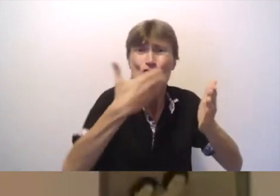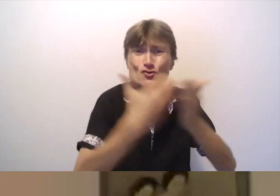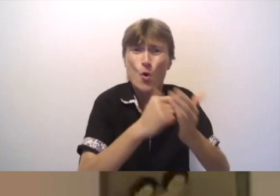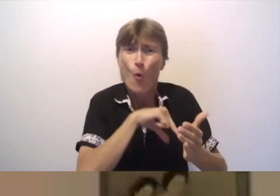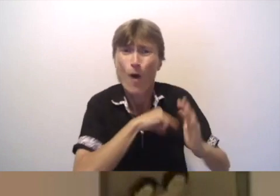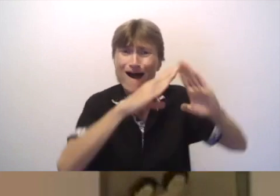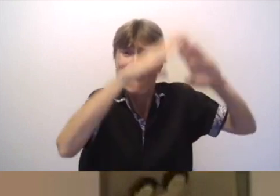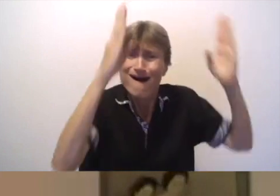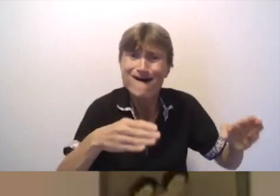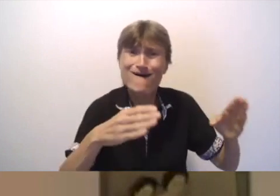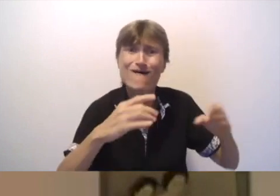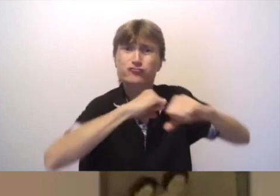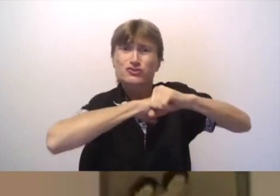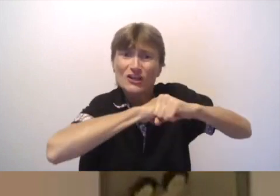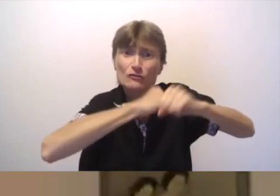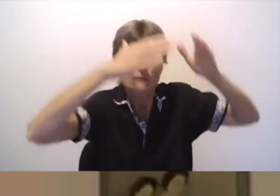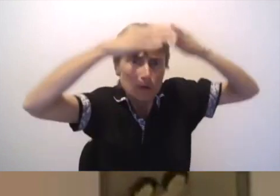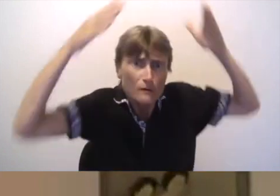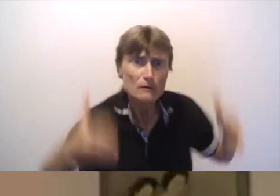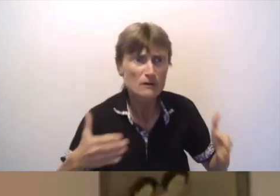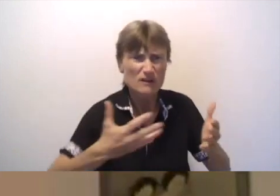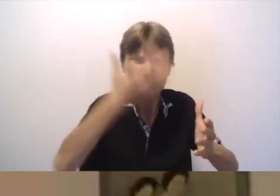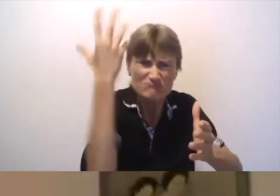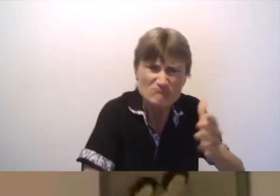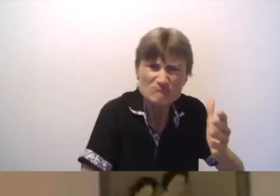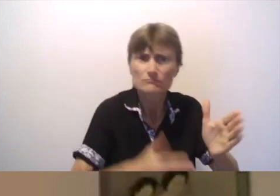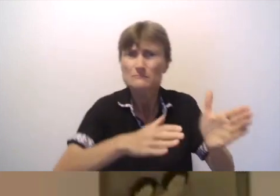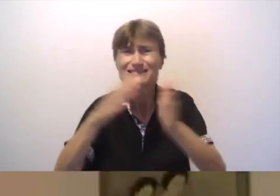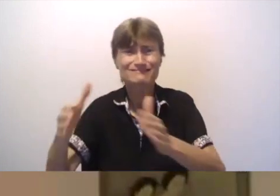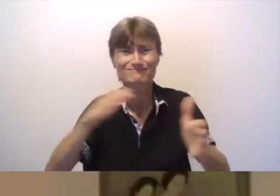indivisible and the basic income we want is for all